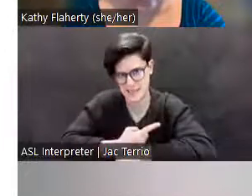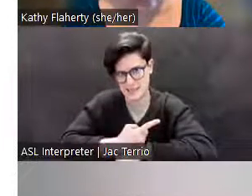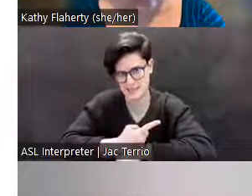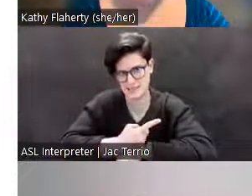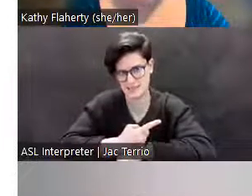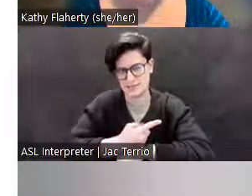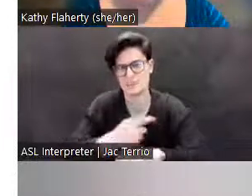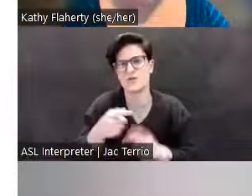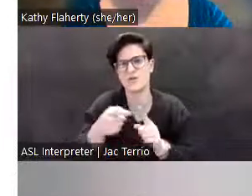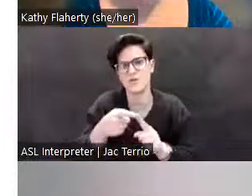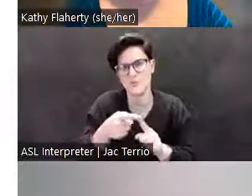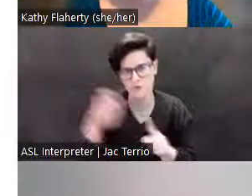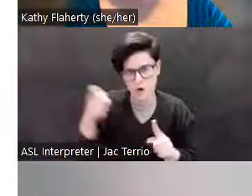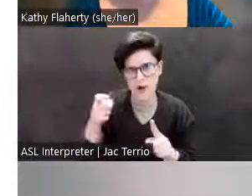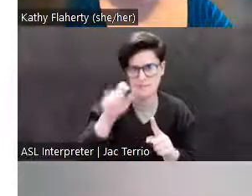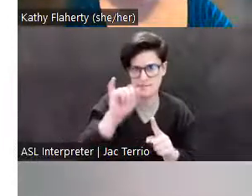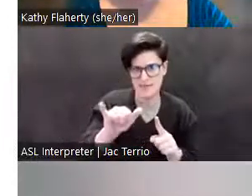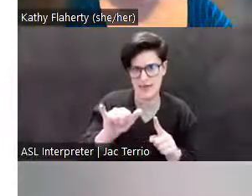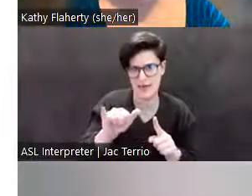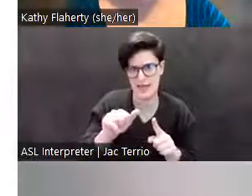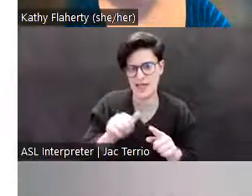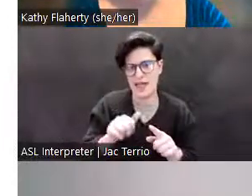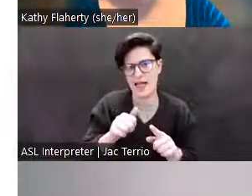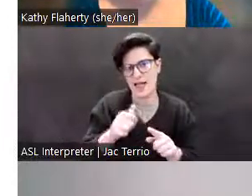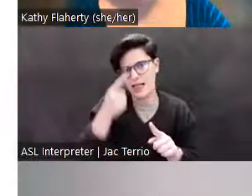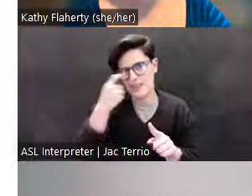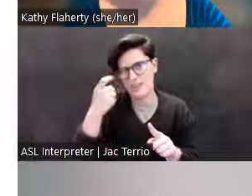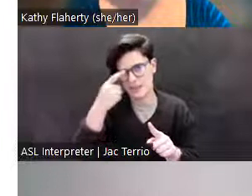15:31:40 And it's very very important that you not Miss that deadline.